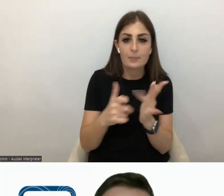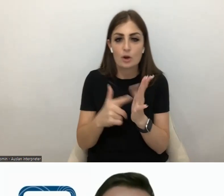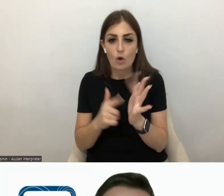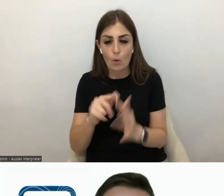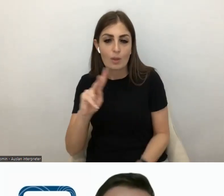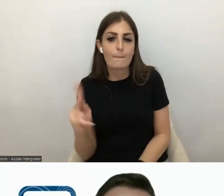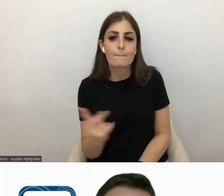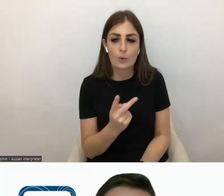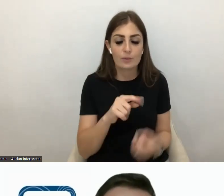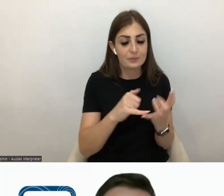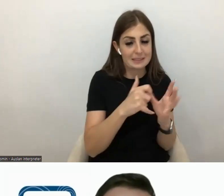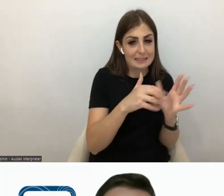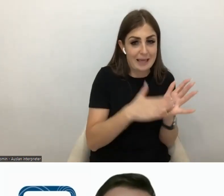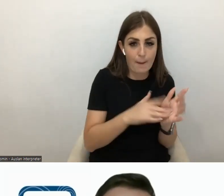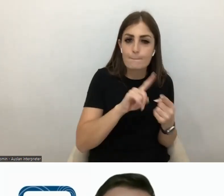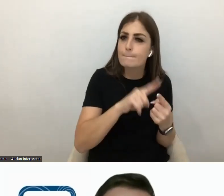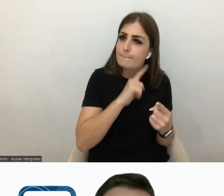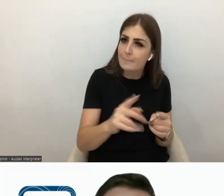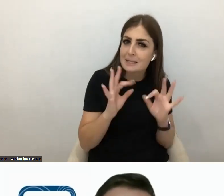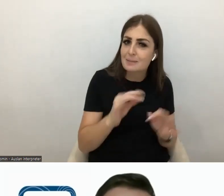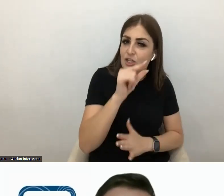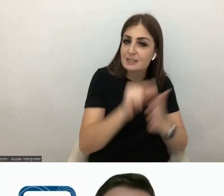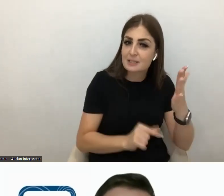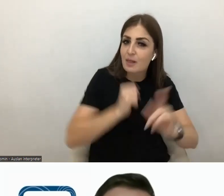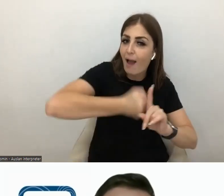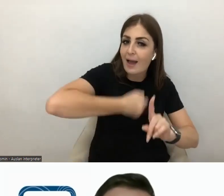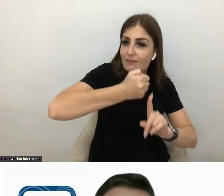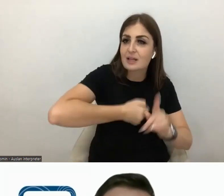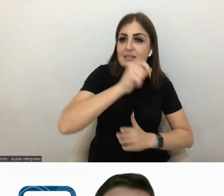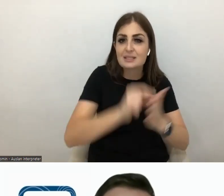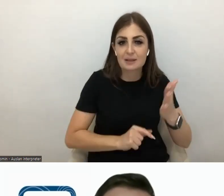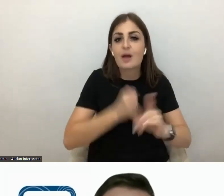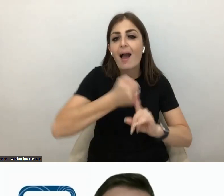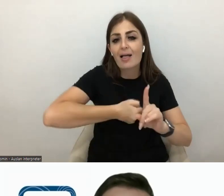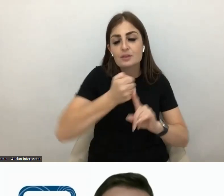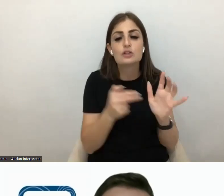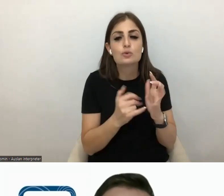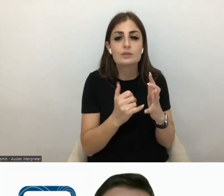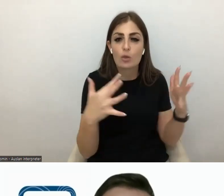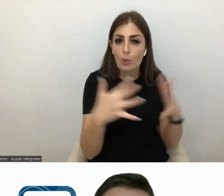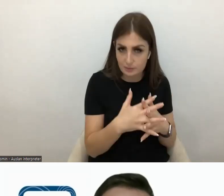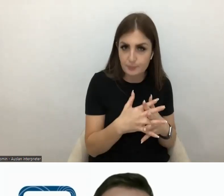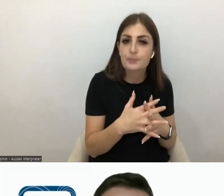Sam is a Specialist Disability Advocate at Disability Advocacy NSW where he has worked